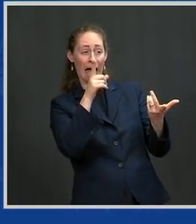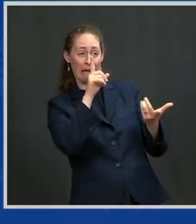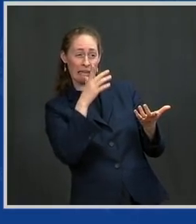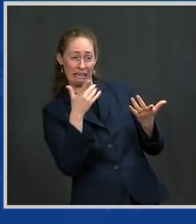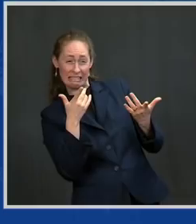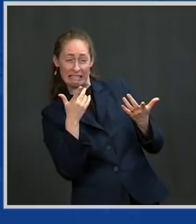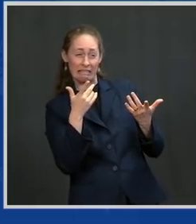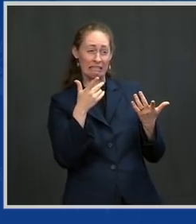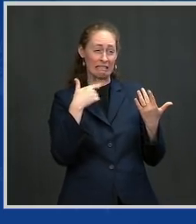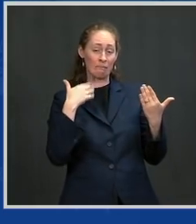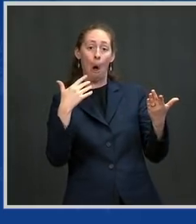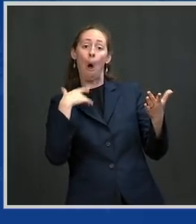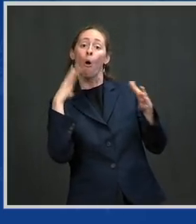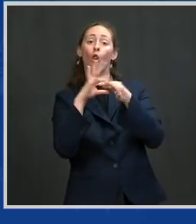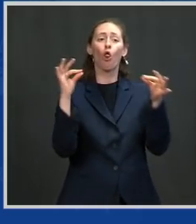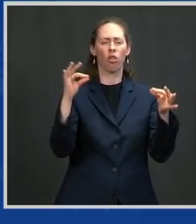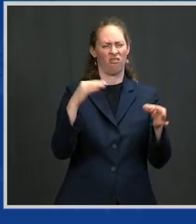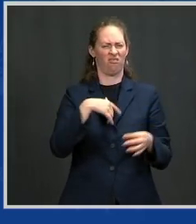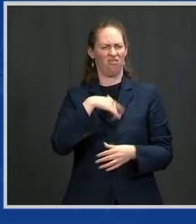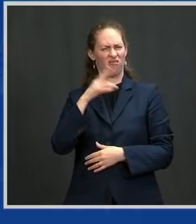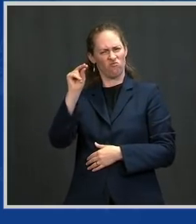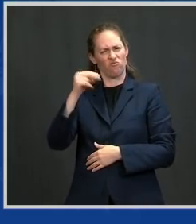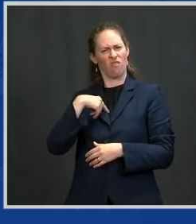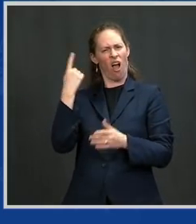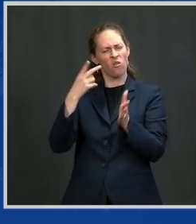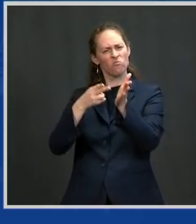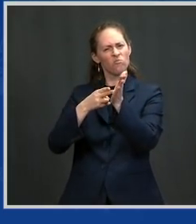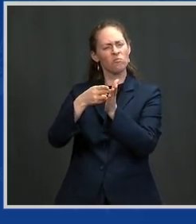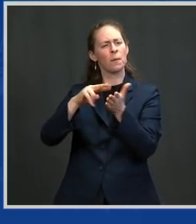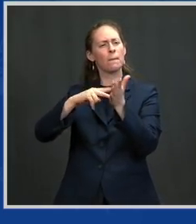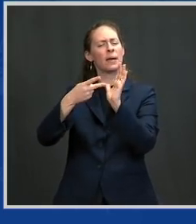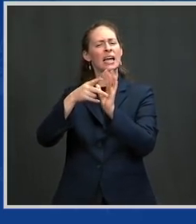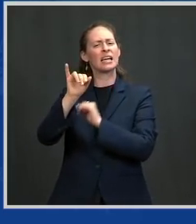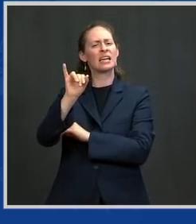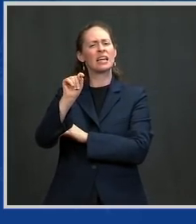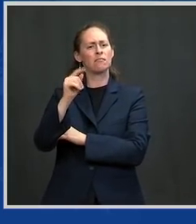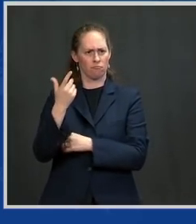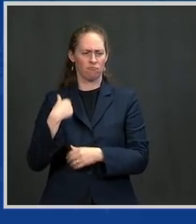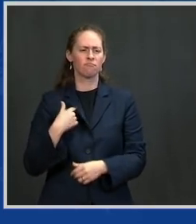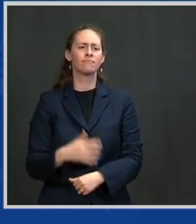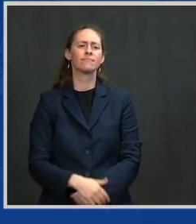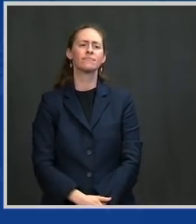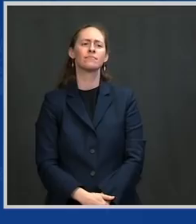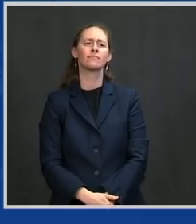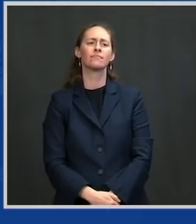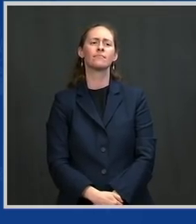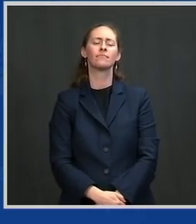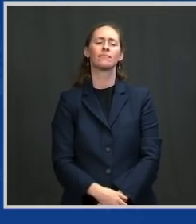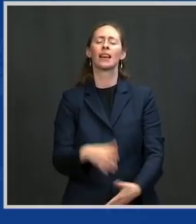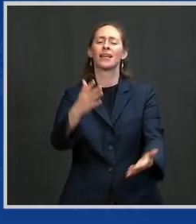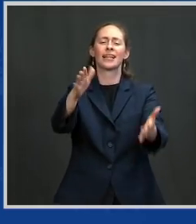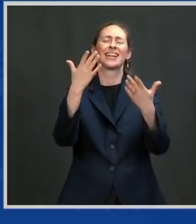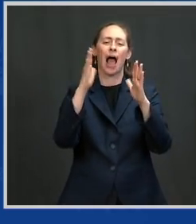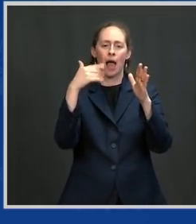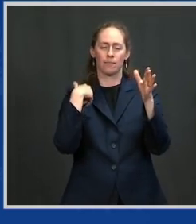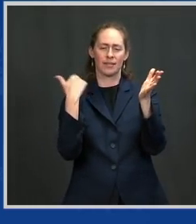I think that we're at a moment where -- I mean, let me put it this way: You may have had a different view,